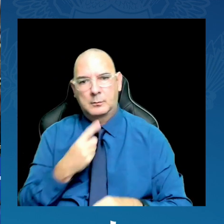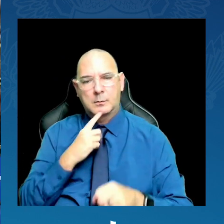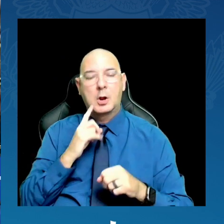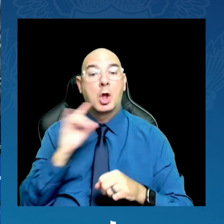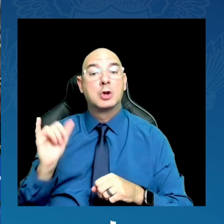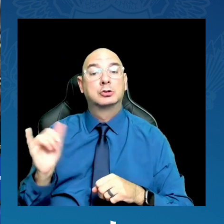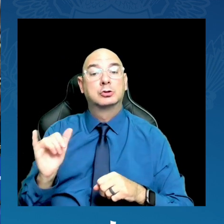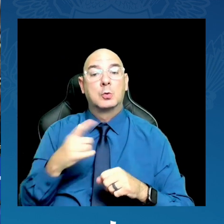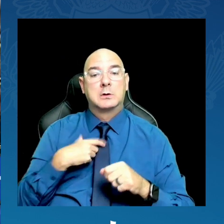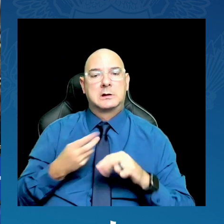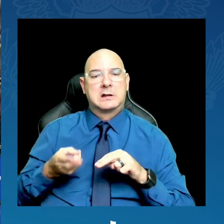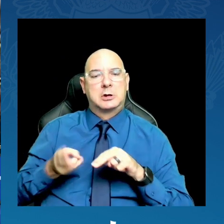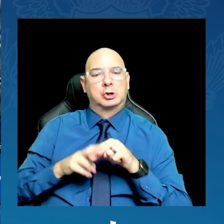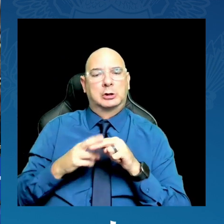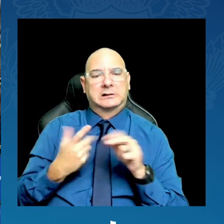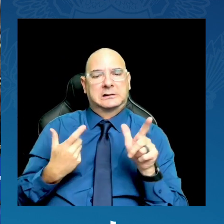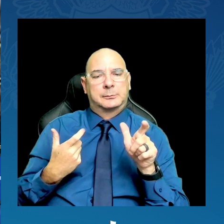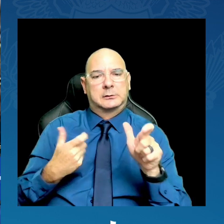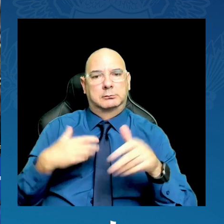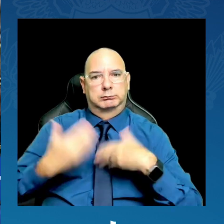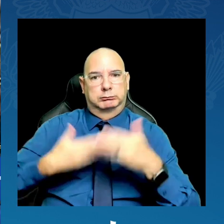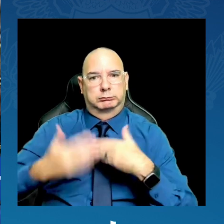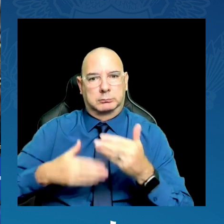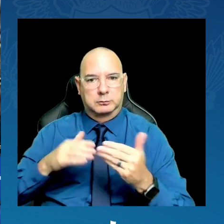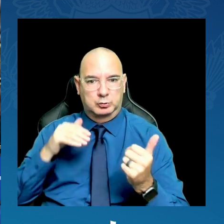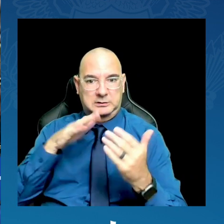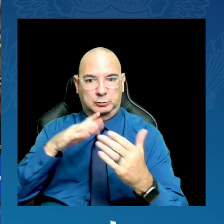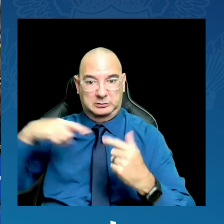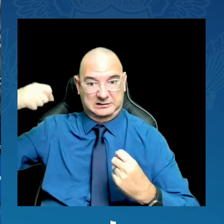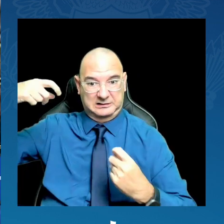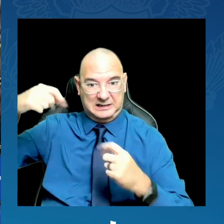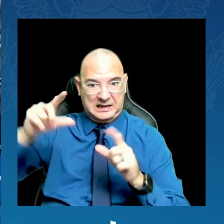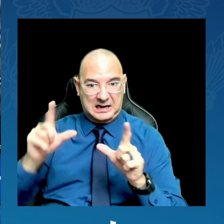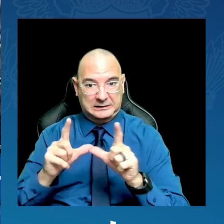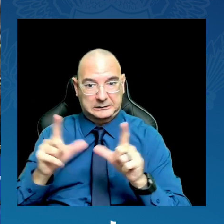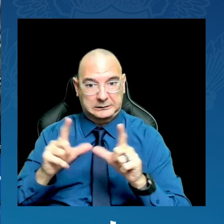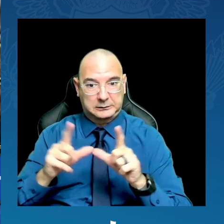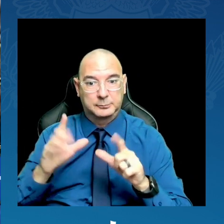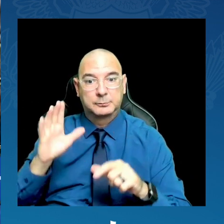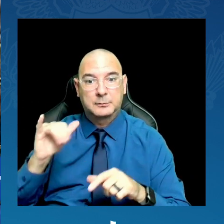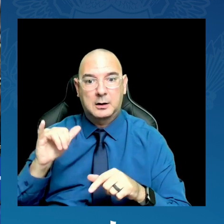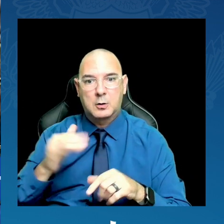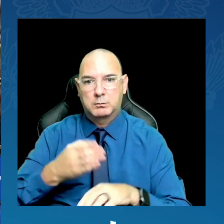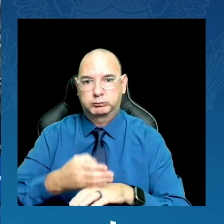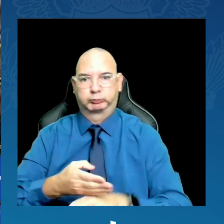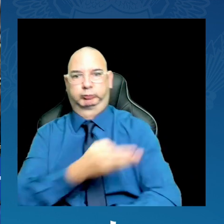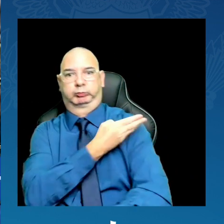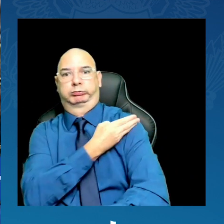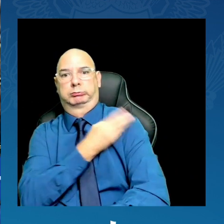satellite licensing by bulking up. Our ranks of engineers and policy experts. And we're also, for the first time